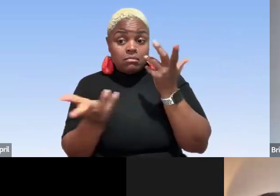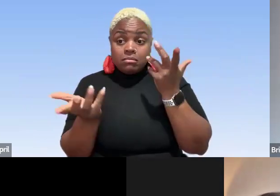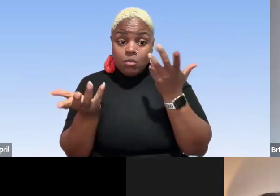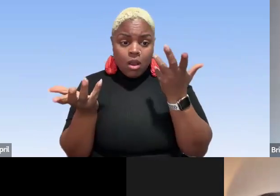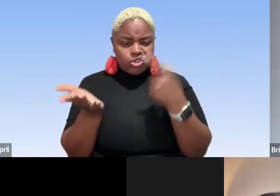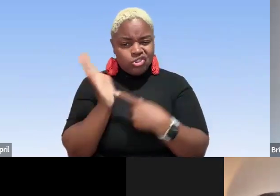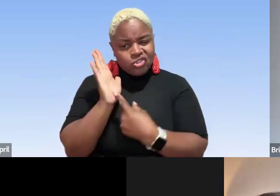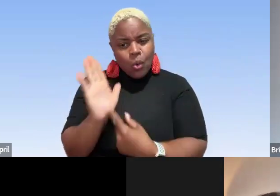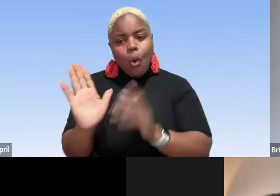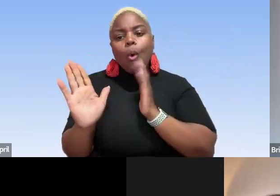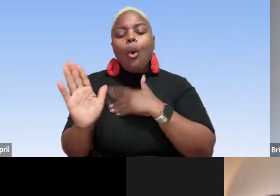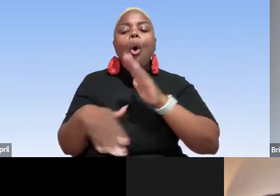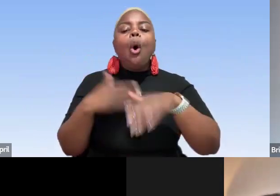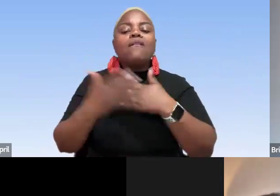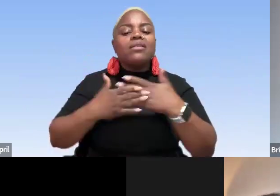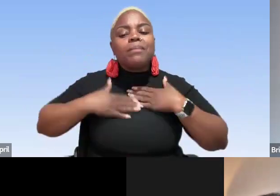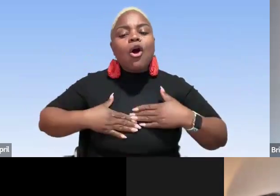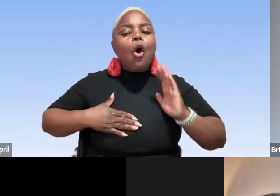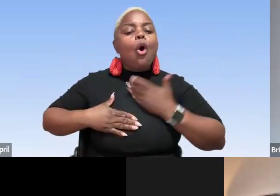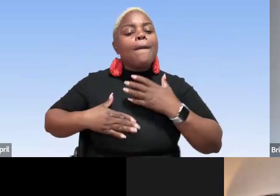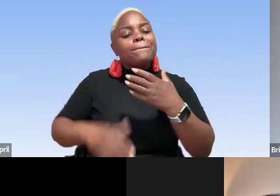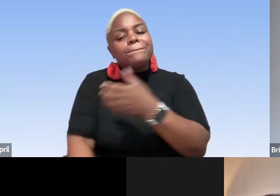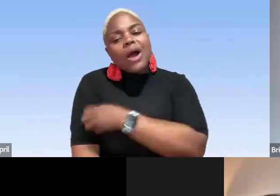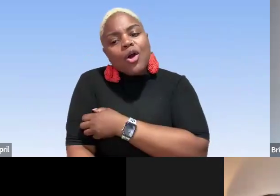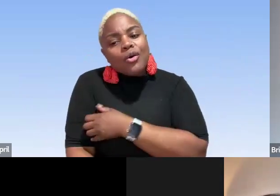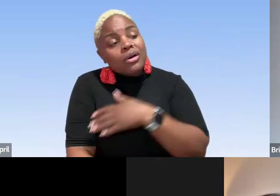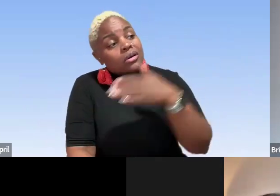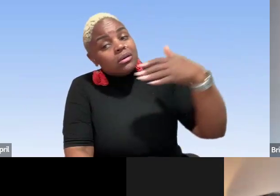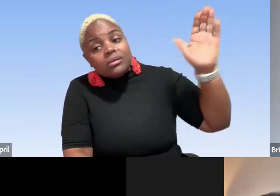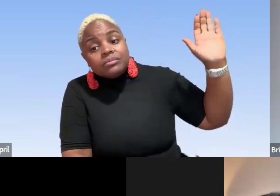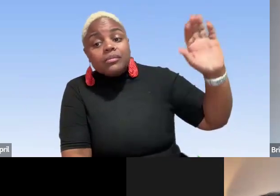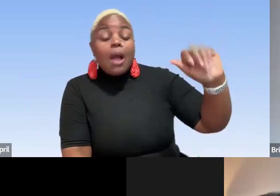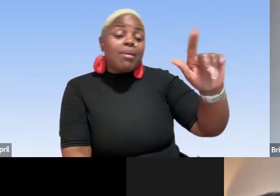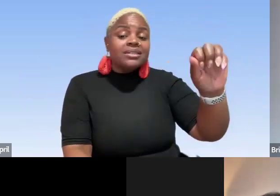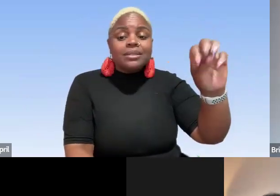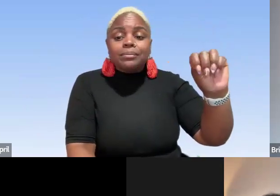So, uh, yeah, ableism is, ableism is at the core